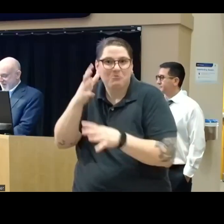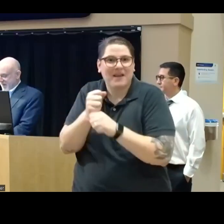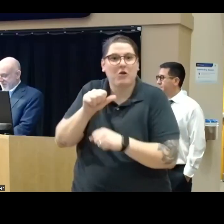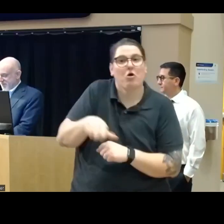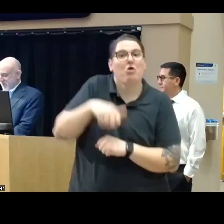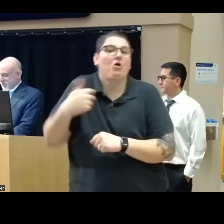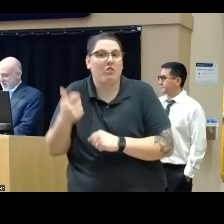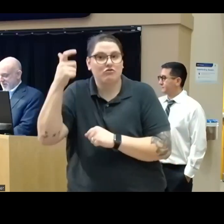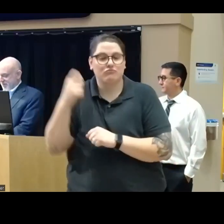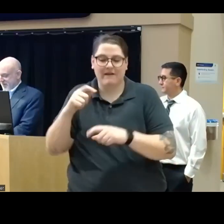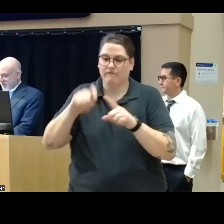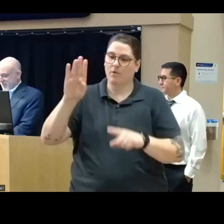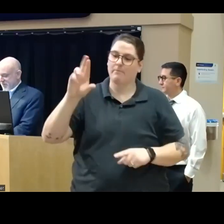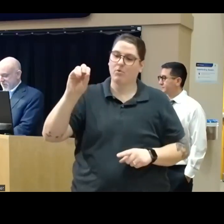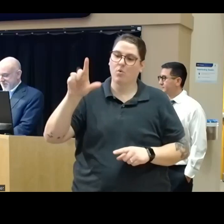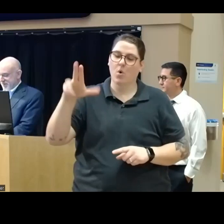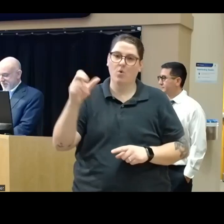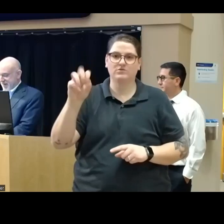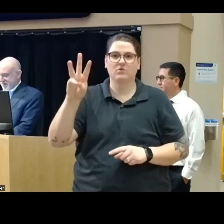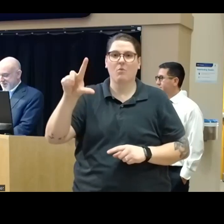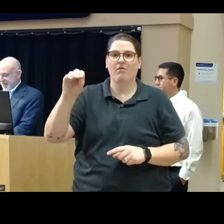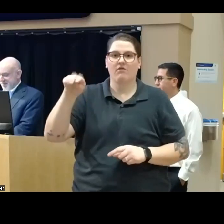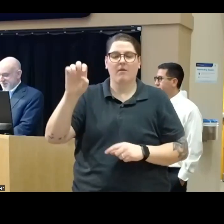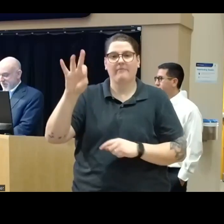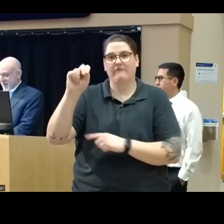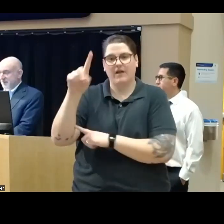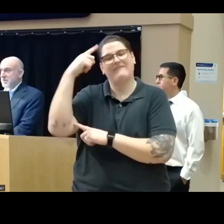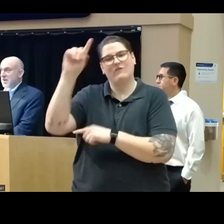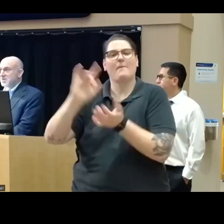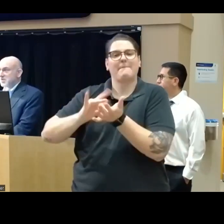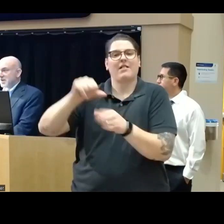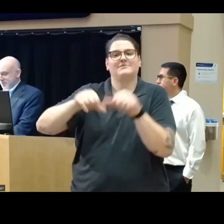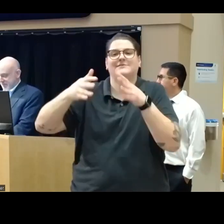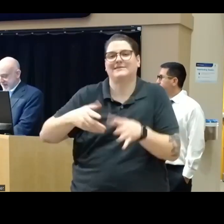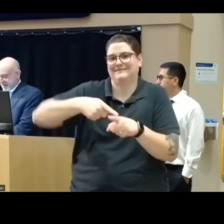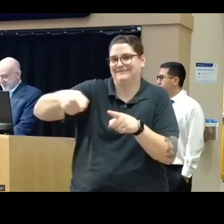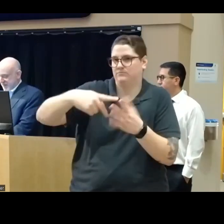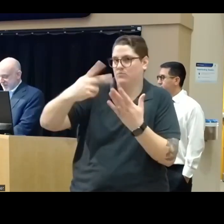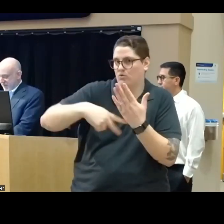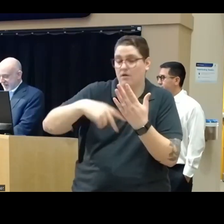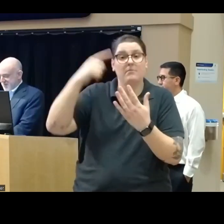from the boroughs welcome fund career awards for medical Sciences program to develop in Vivo and